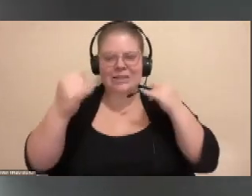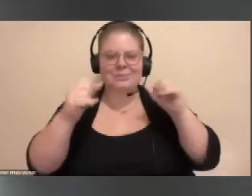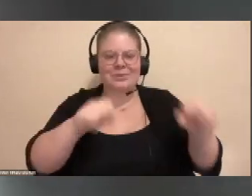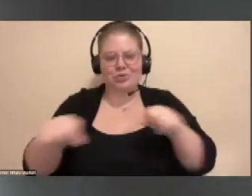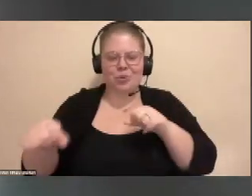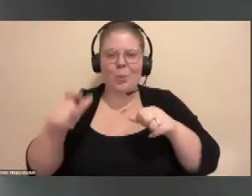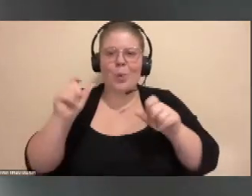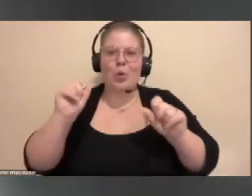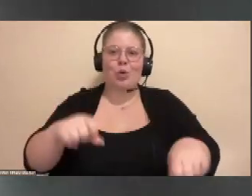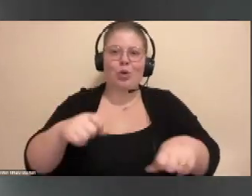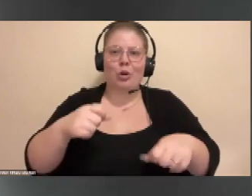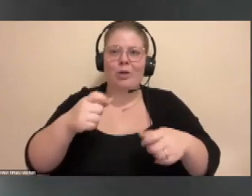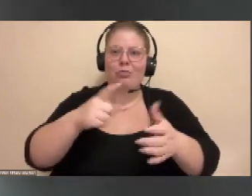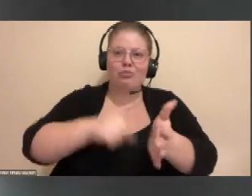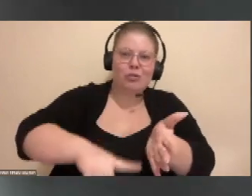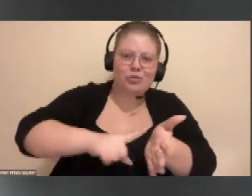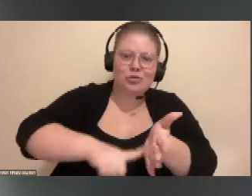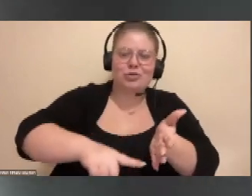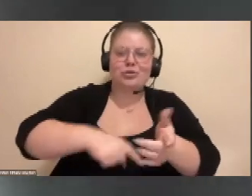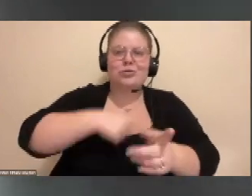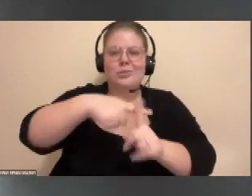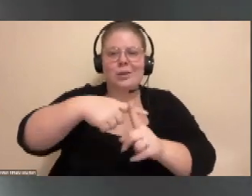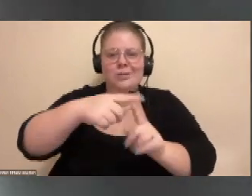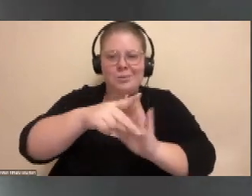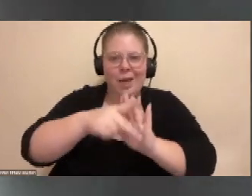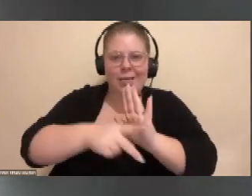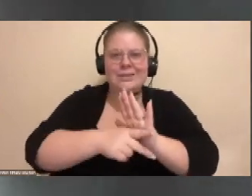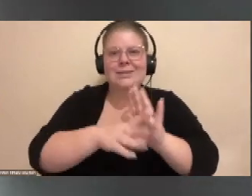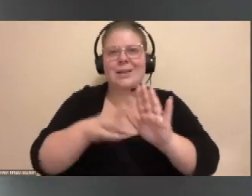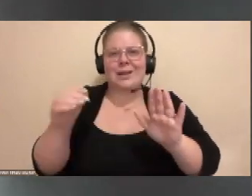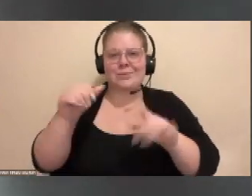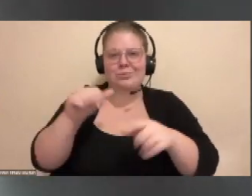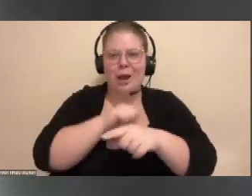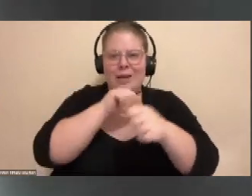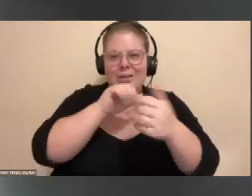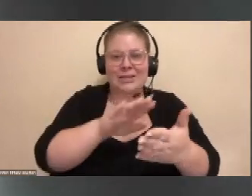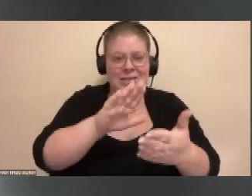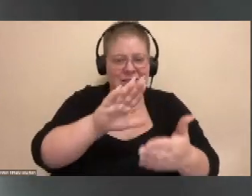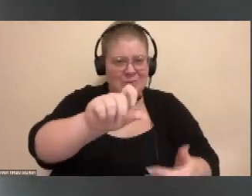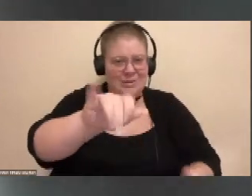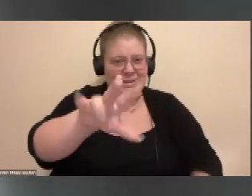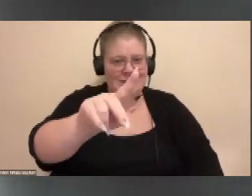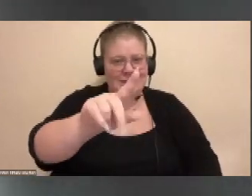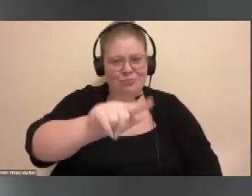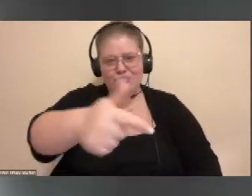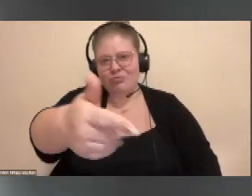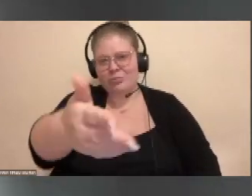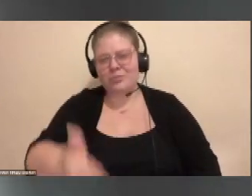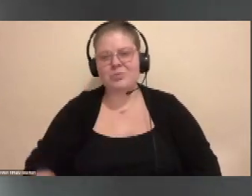of research, policy, and practice. Syd, I will turn it back to you.